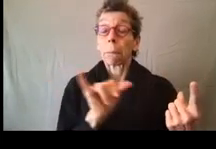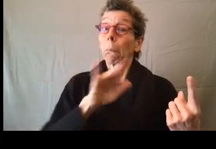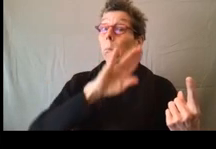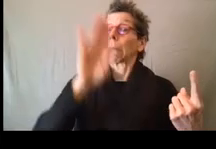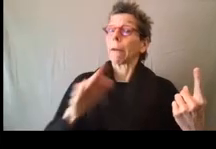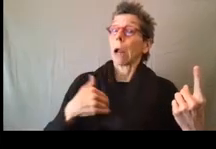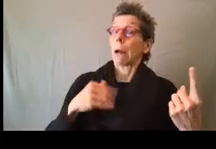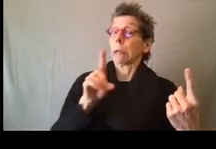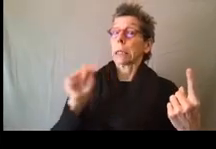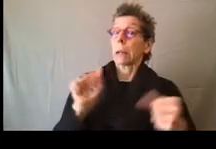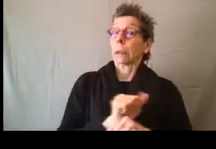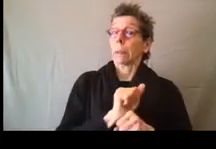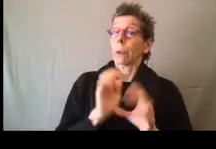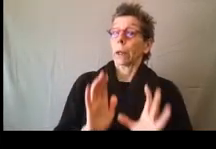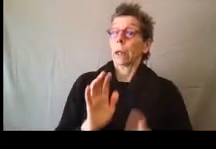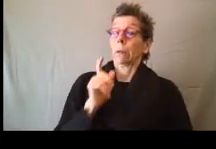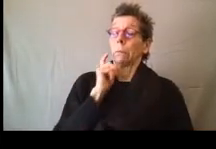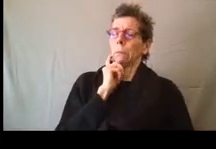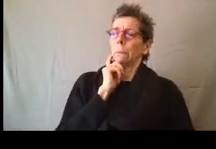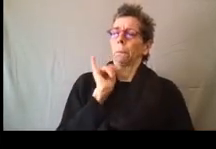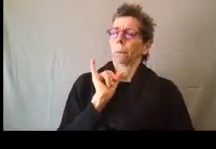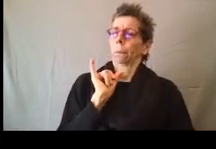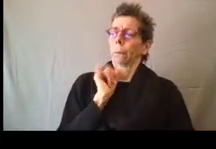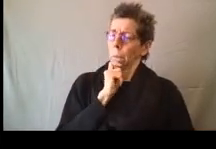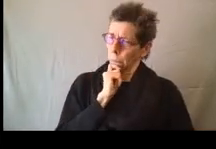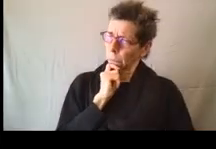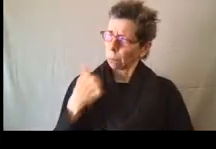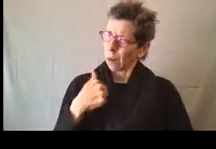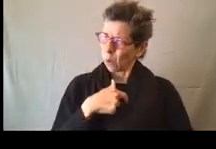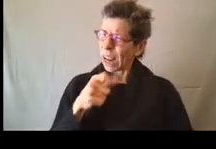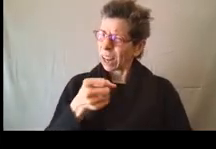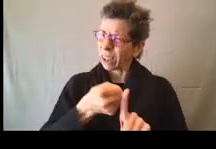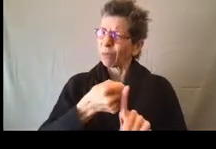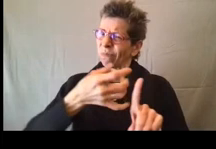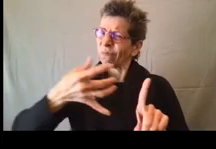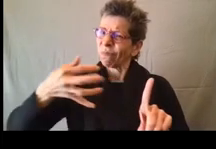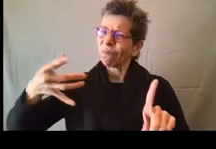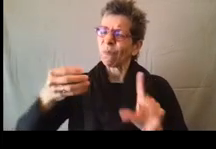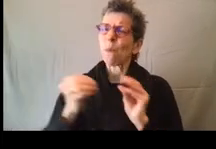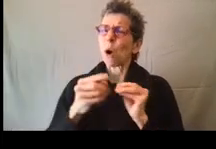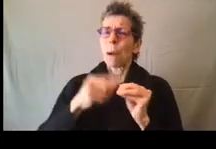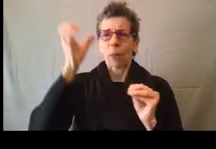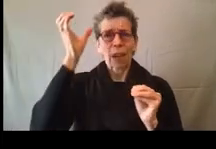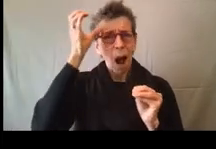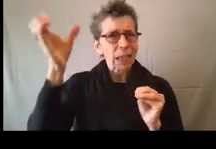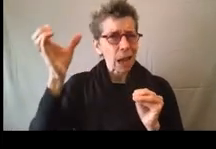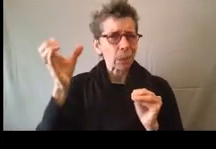So, we had to find a way to tell people what these basic concepts mean when for our survey